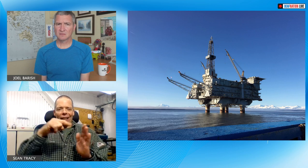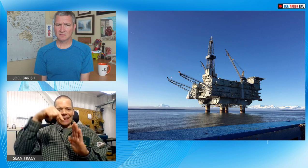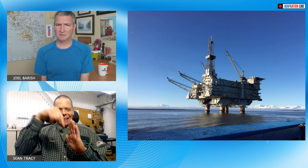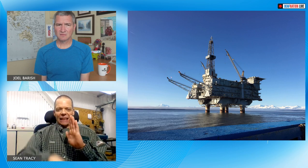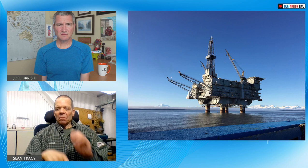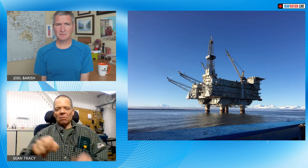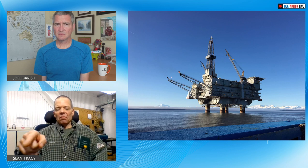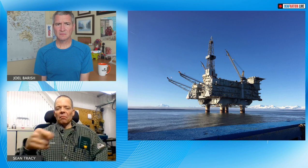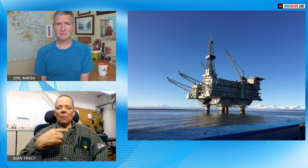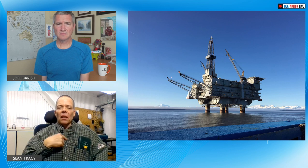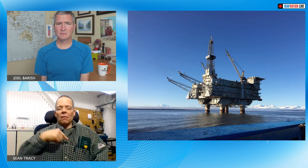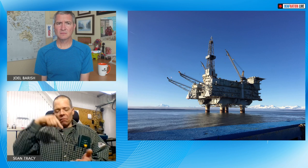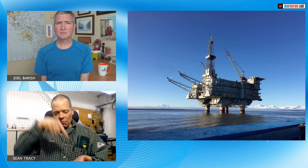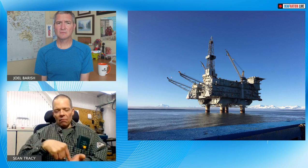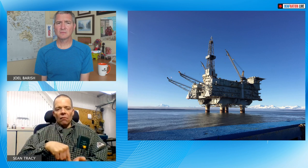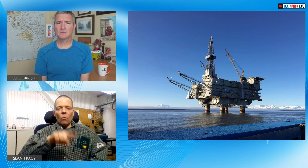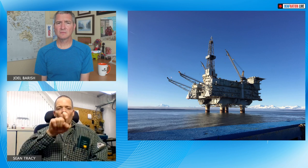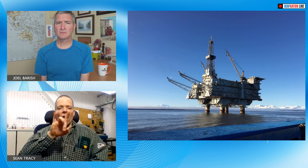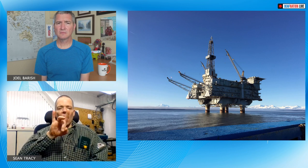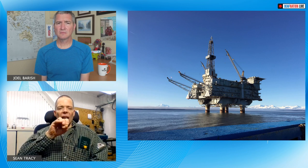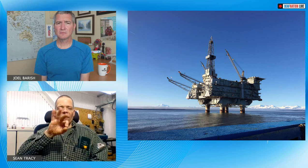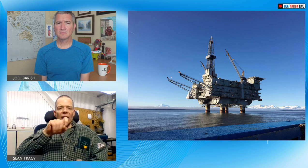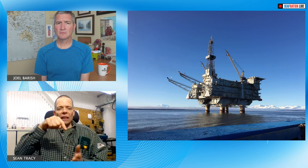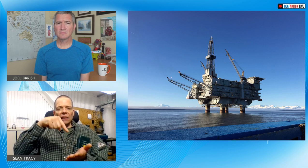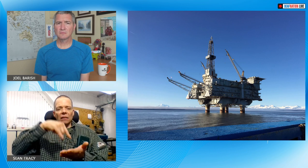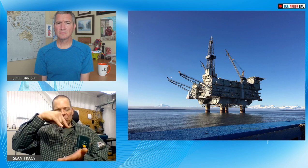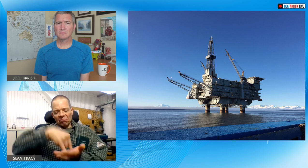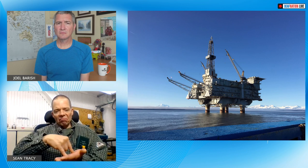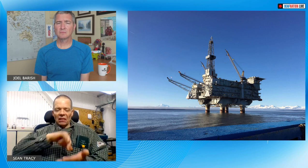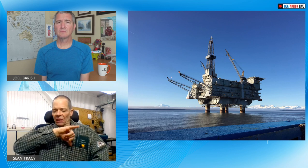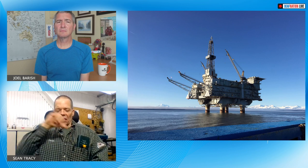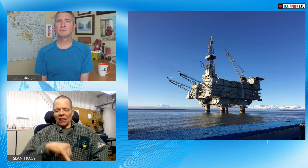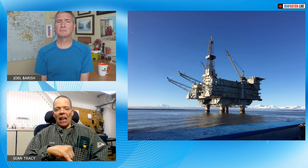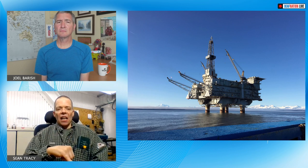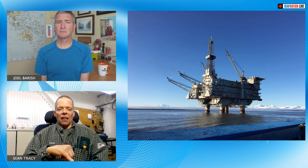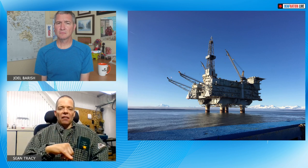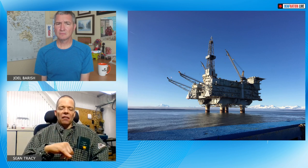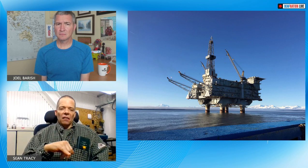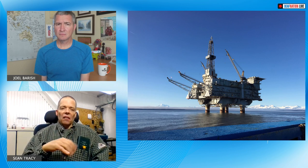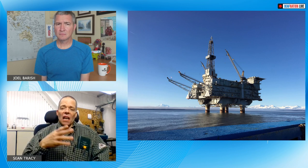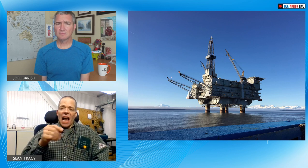We're talking like 7,000 feet deep water. My platform is fixed in 180 feet deep water and it stays in place.